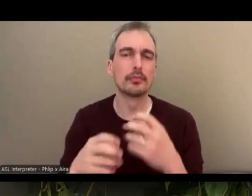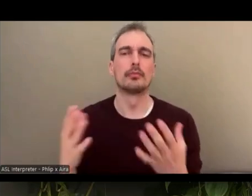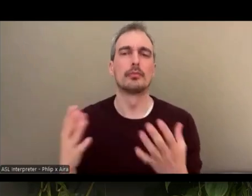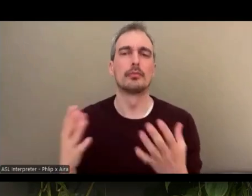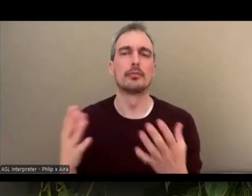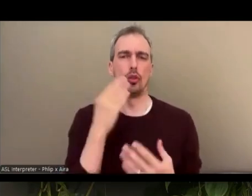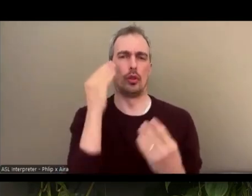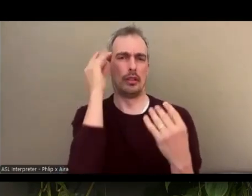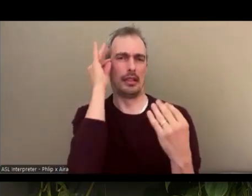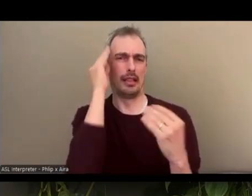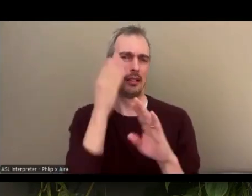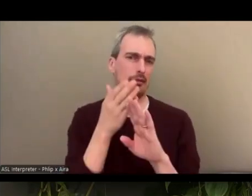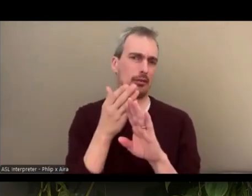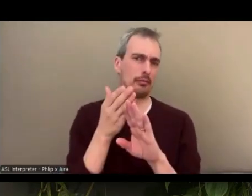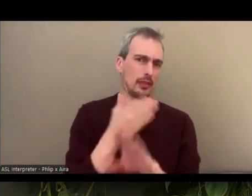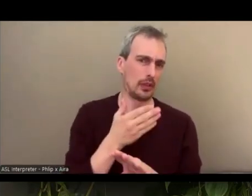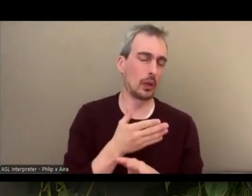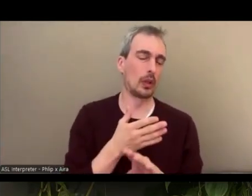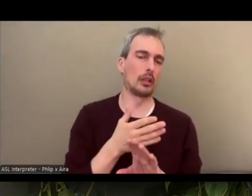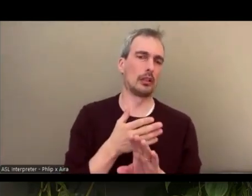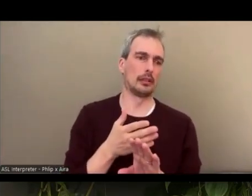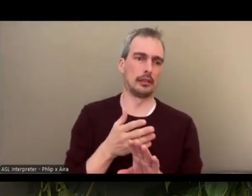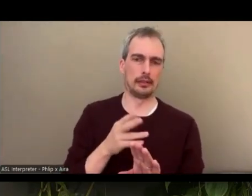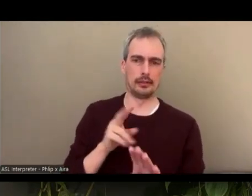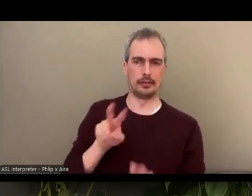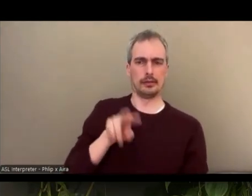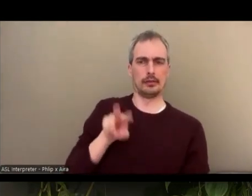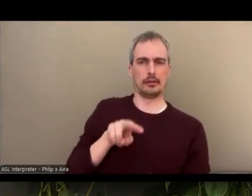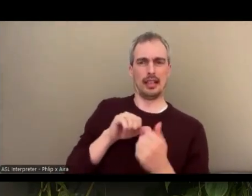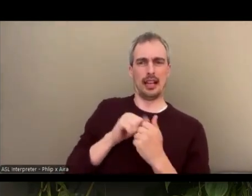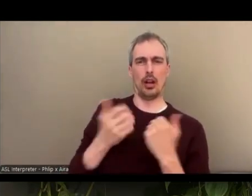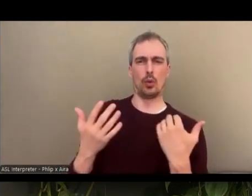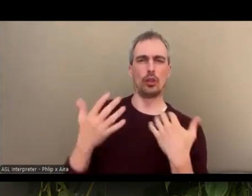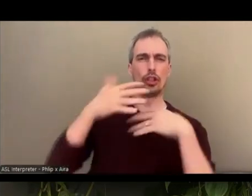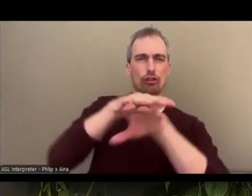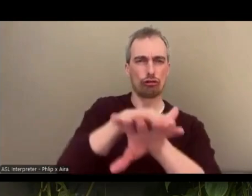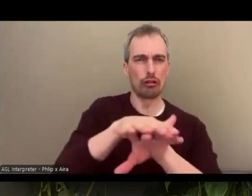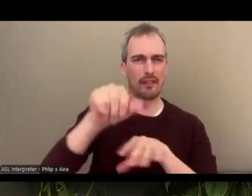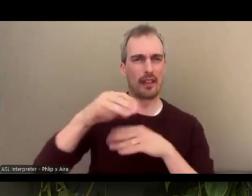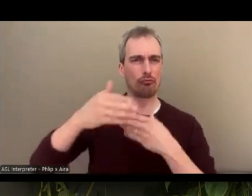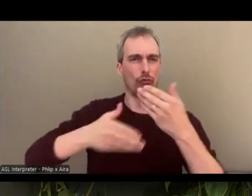existing prioritization processes. So the following are the related proof points.